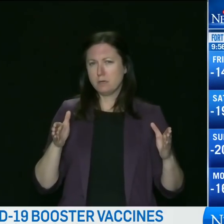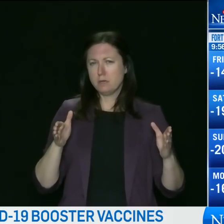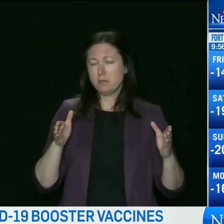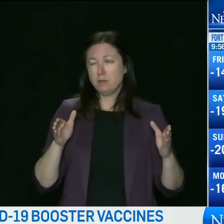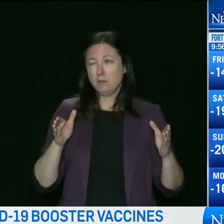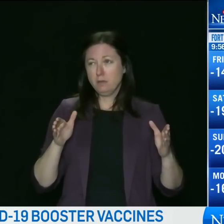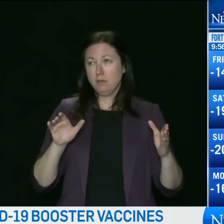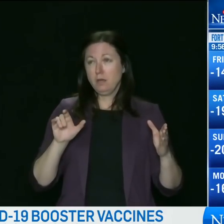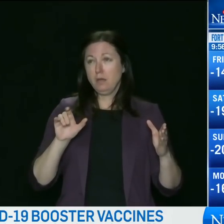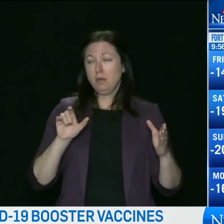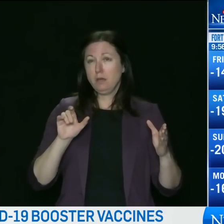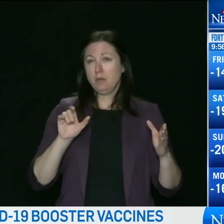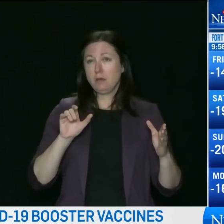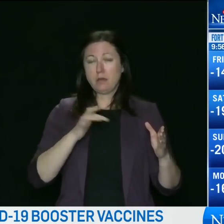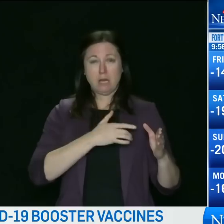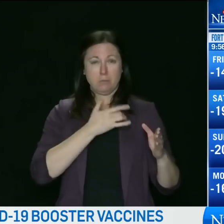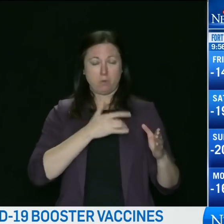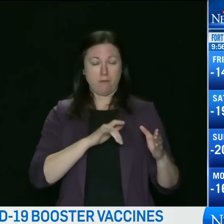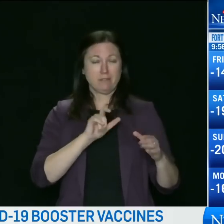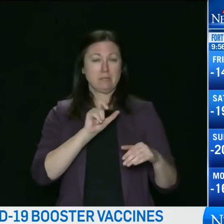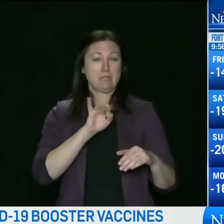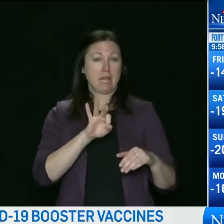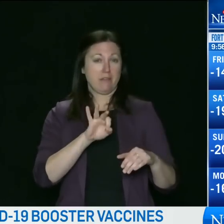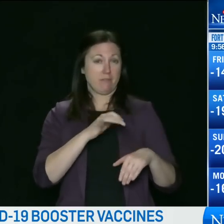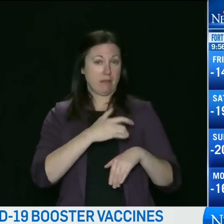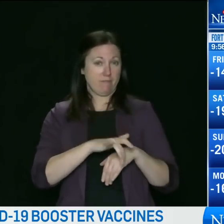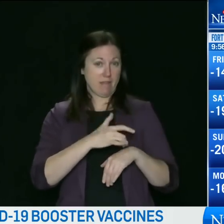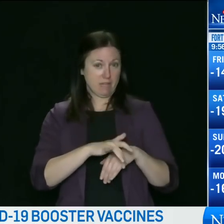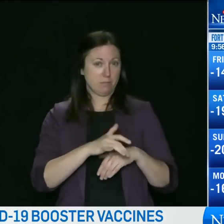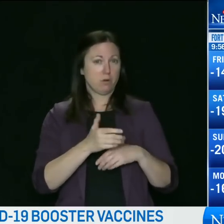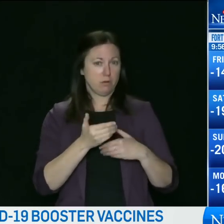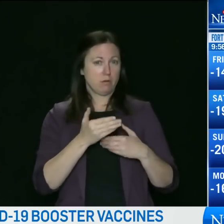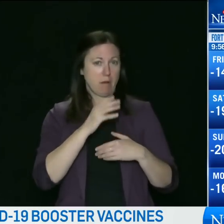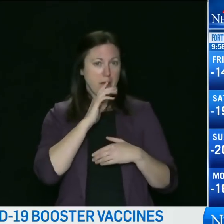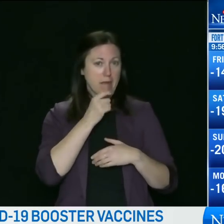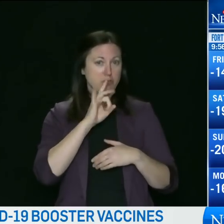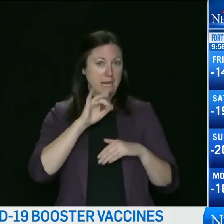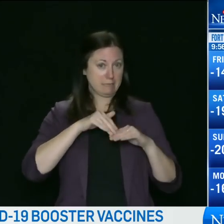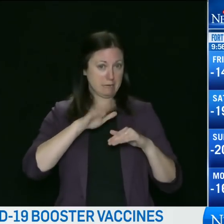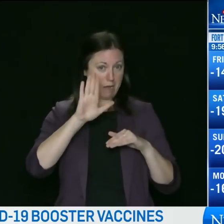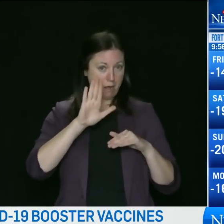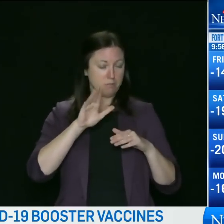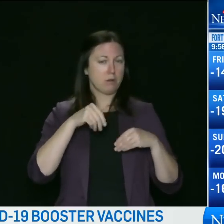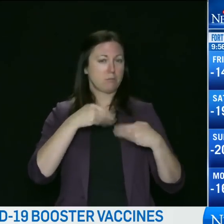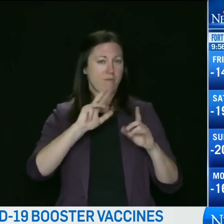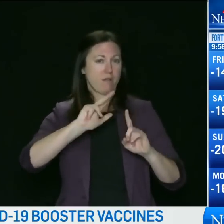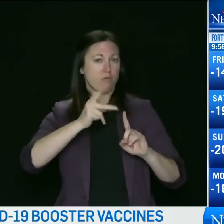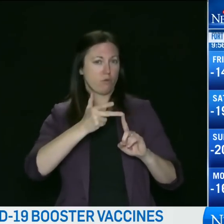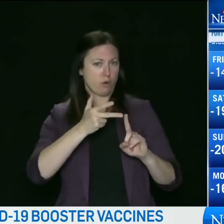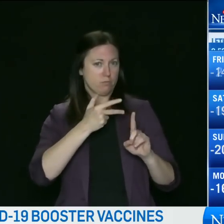CLARITY ON THE AGE-GROUP. SO IT'S -- PROVINCES CAN, IF